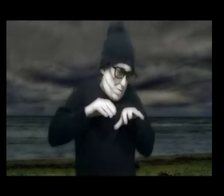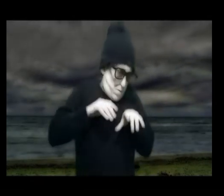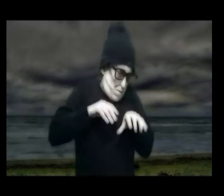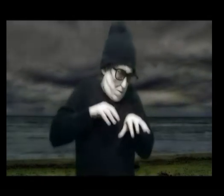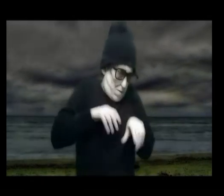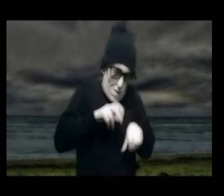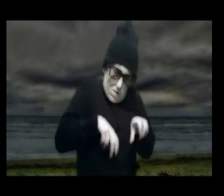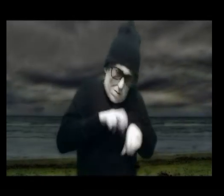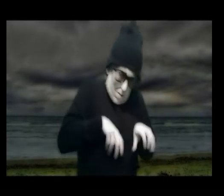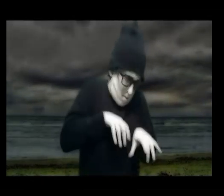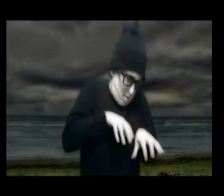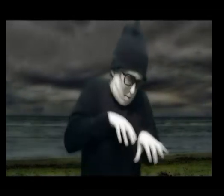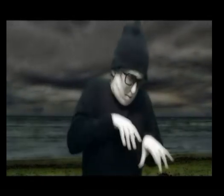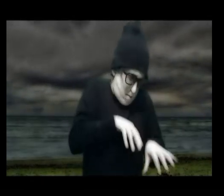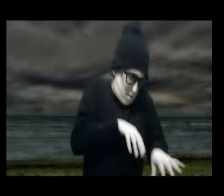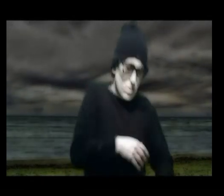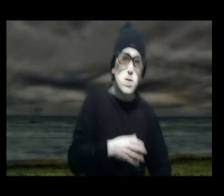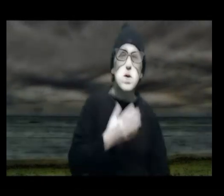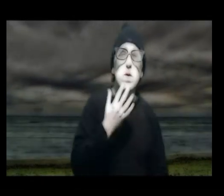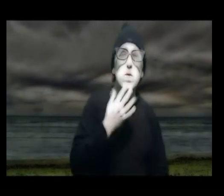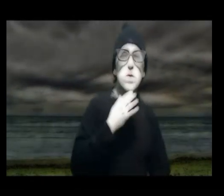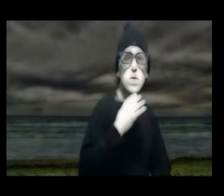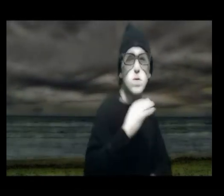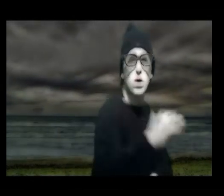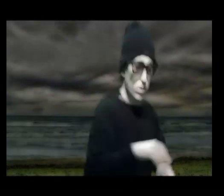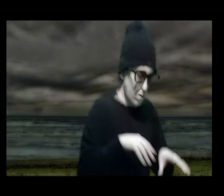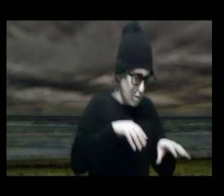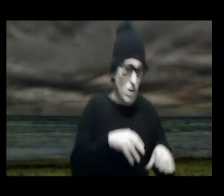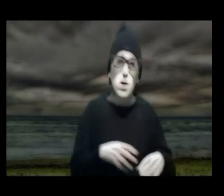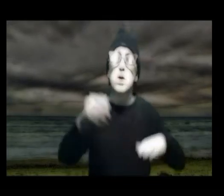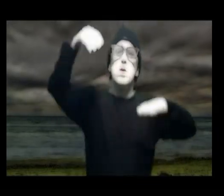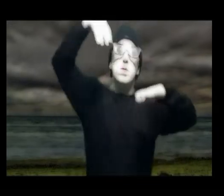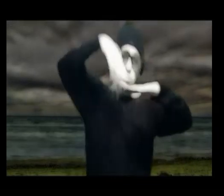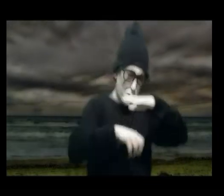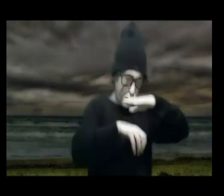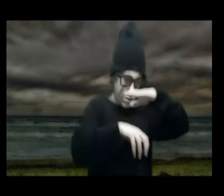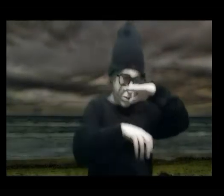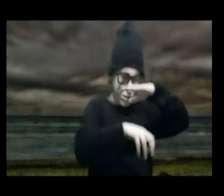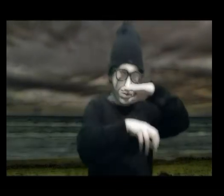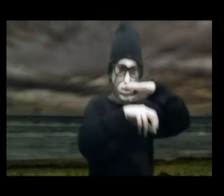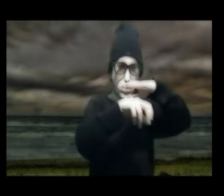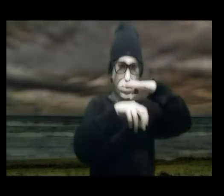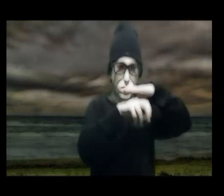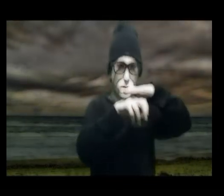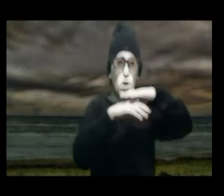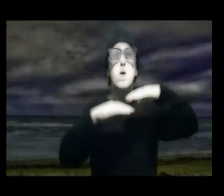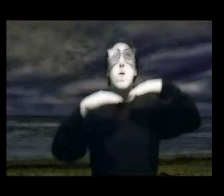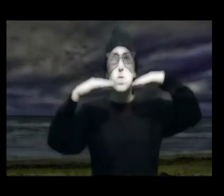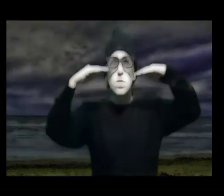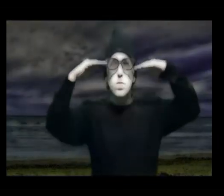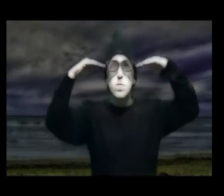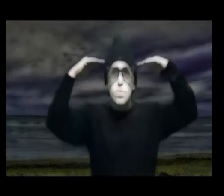a sound which humans cannot hear but pigs can. So The only way the pigs could escape the piercing sound was to go into the water.